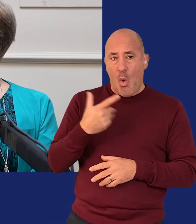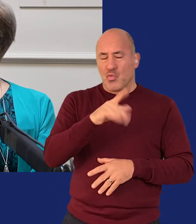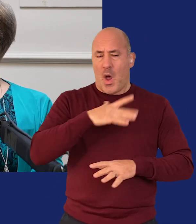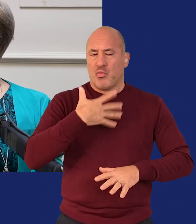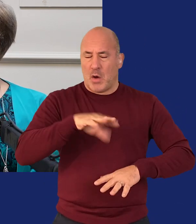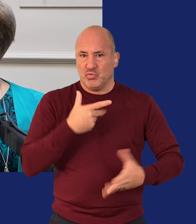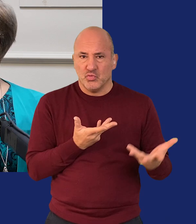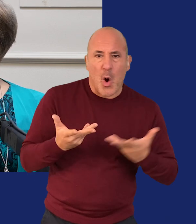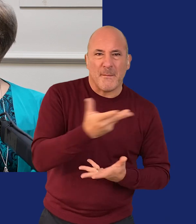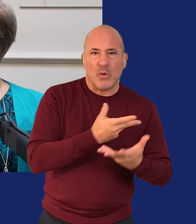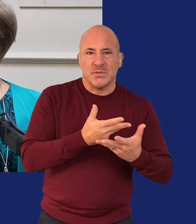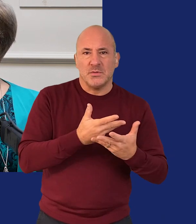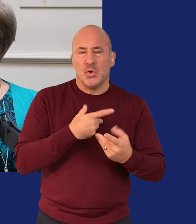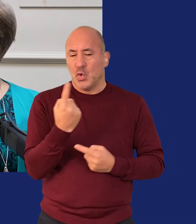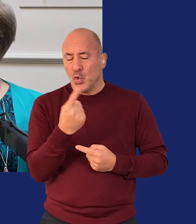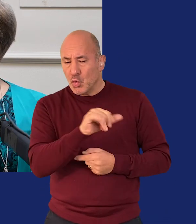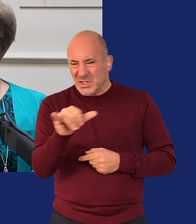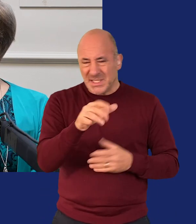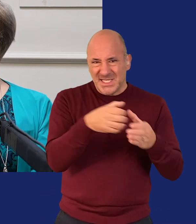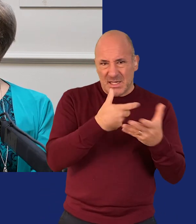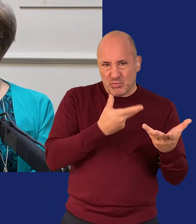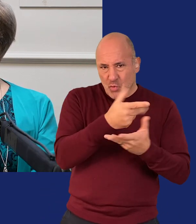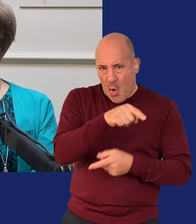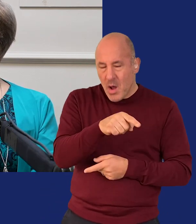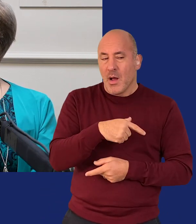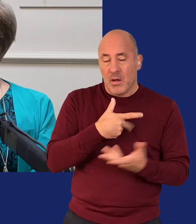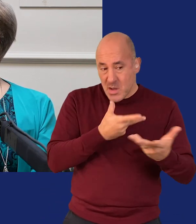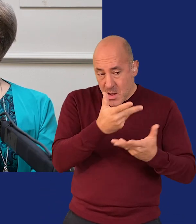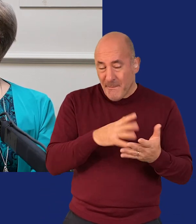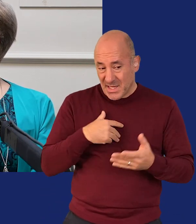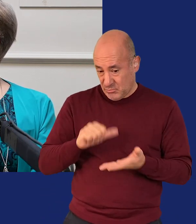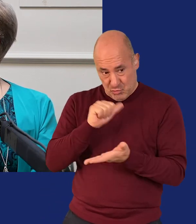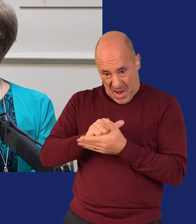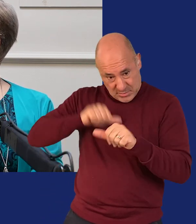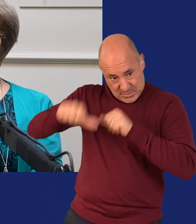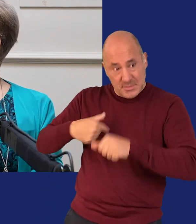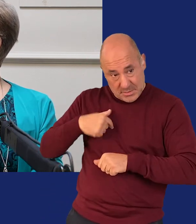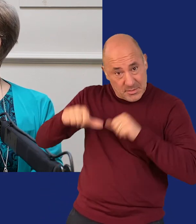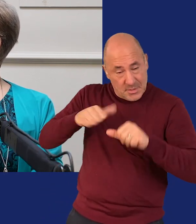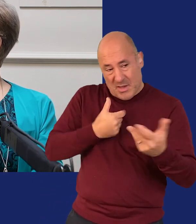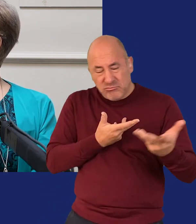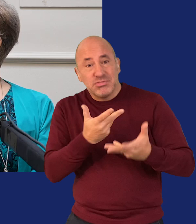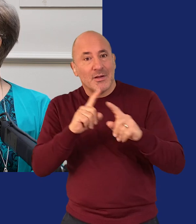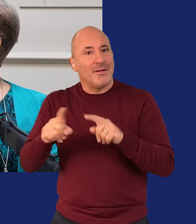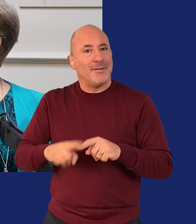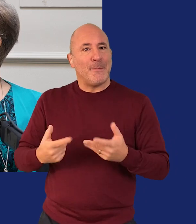that we've heard or, or how, you know, it's for us to have conversations with, with those teams to make sure that we are doing the right thing.